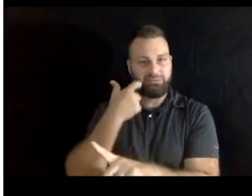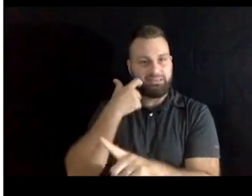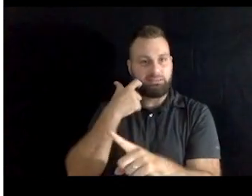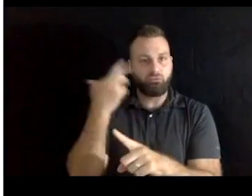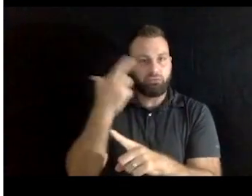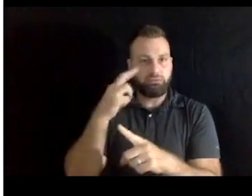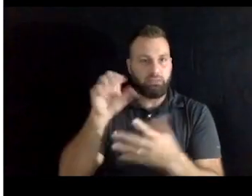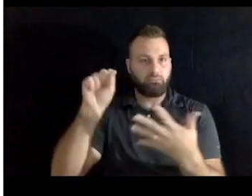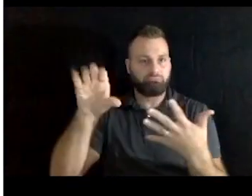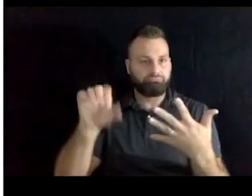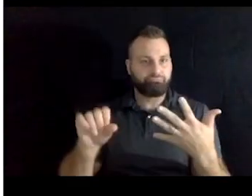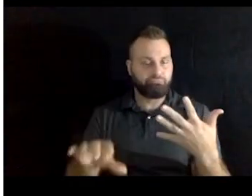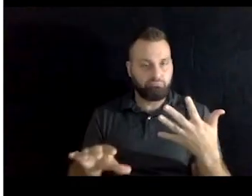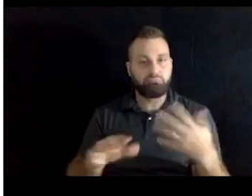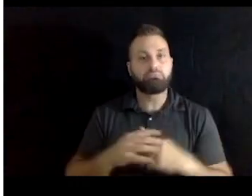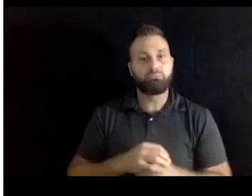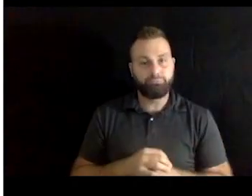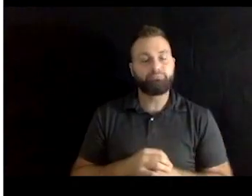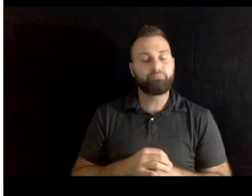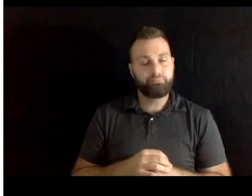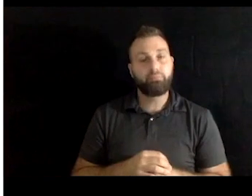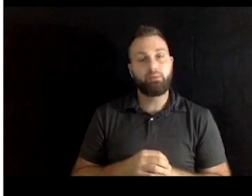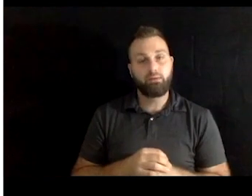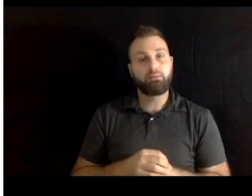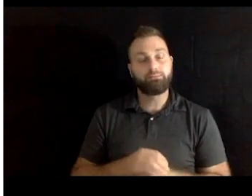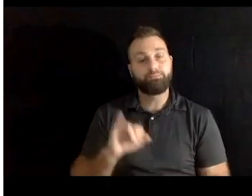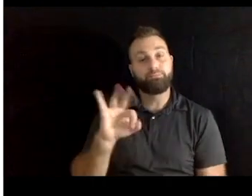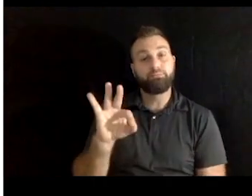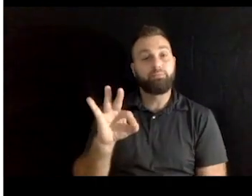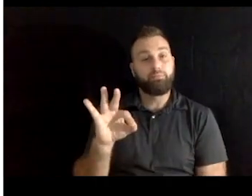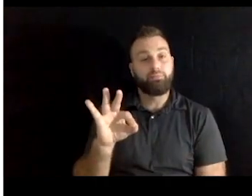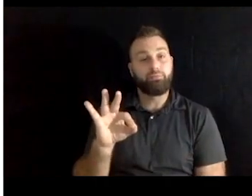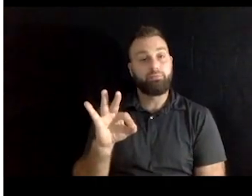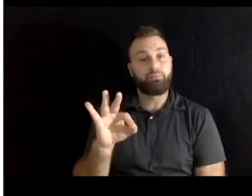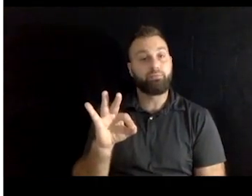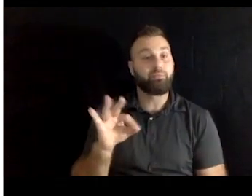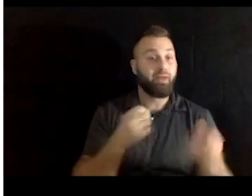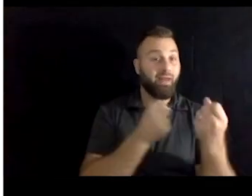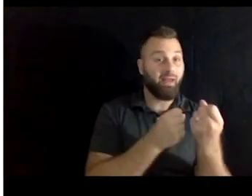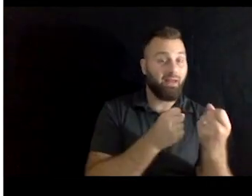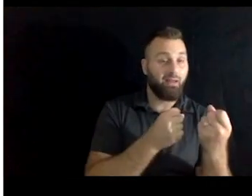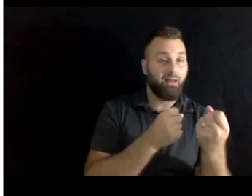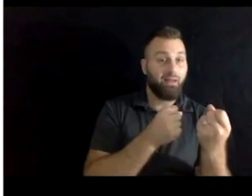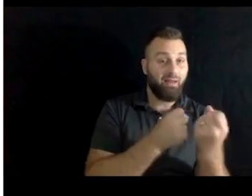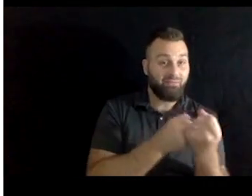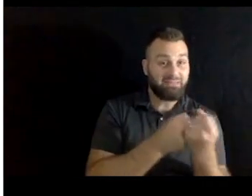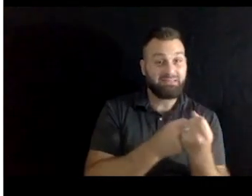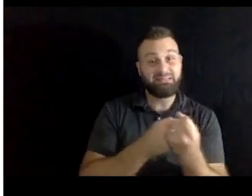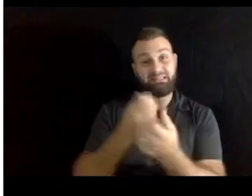I really think that if we can merge these two together, evidence, an advocacy you can get really